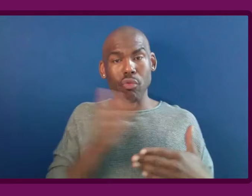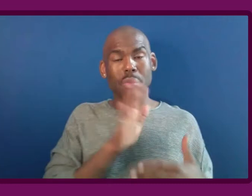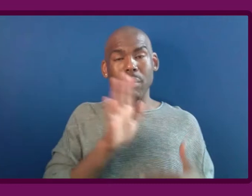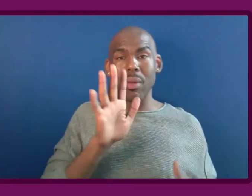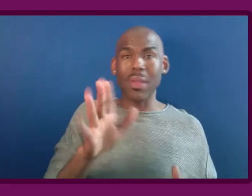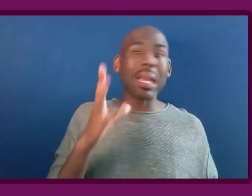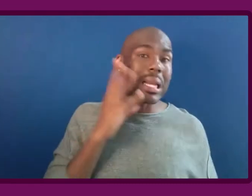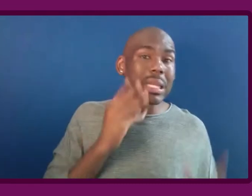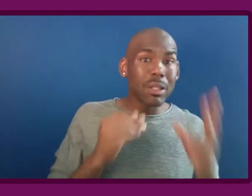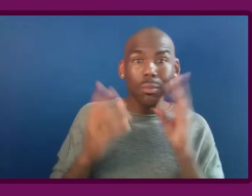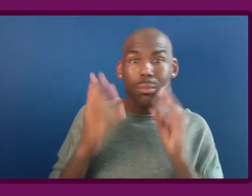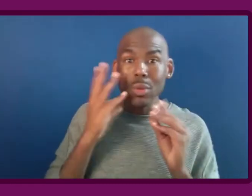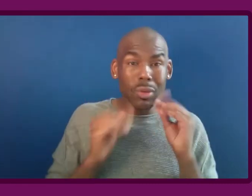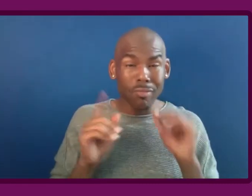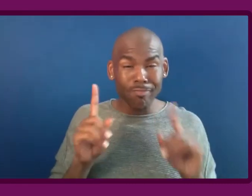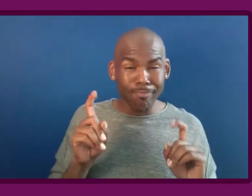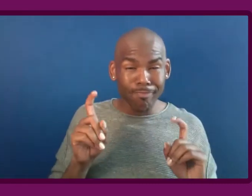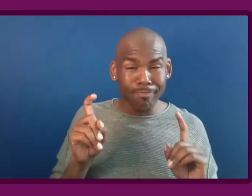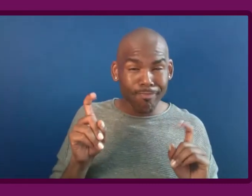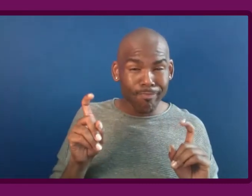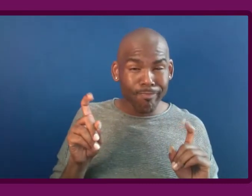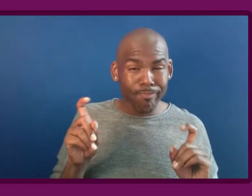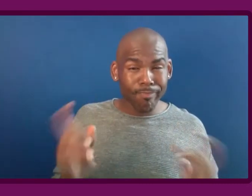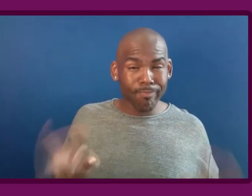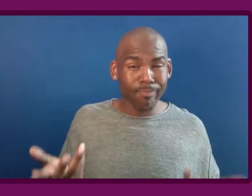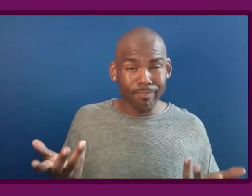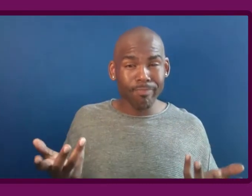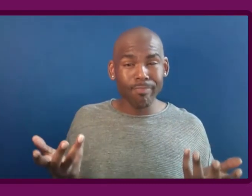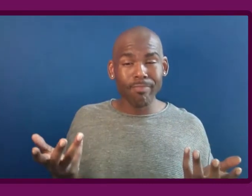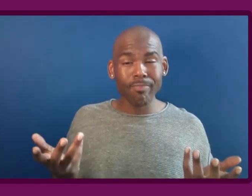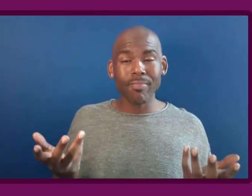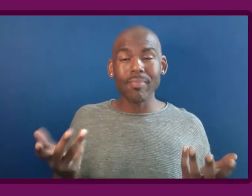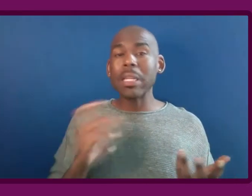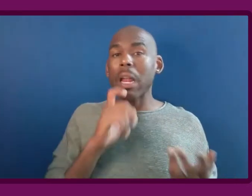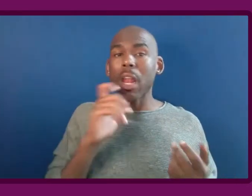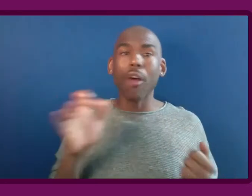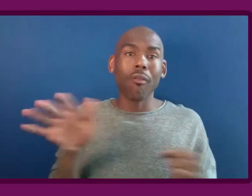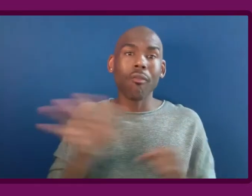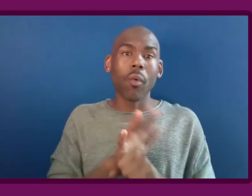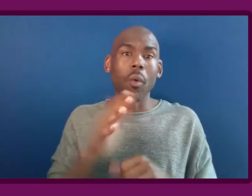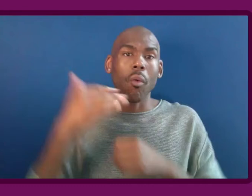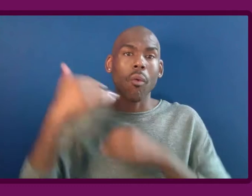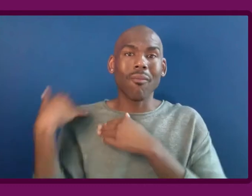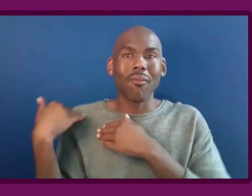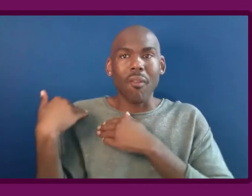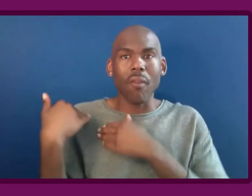the experiences and everything around that?" It's not necessarily total fault on her